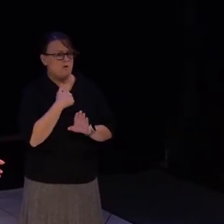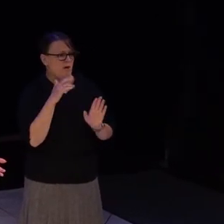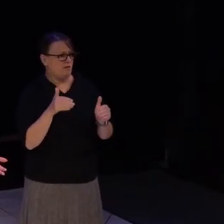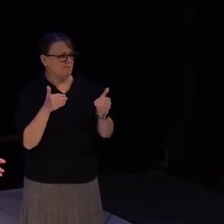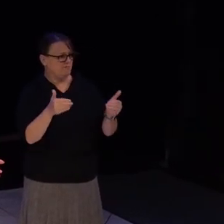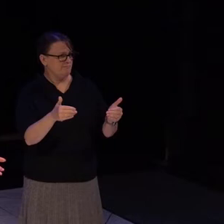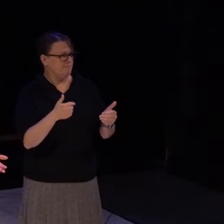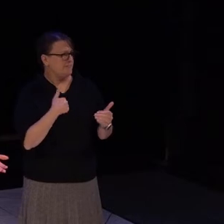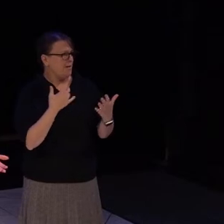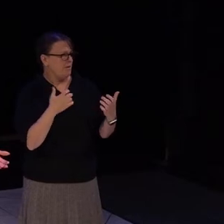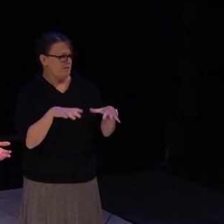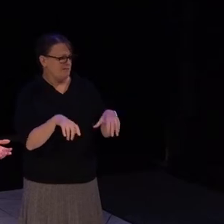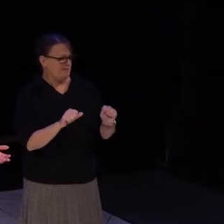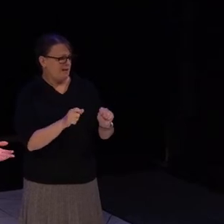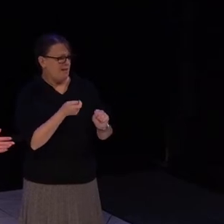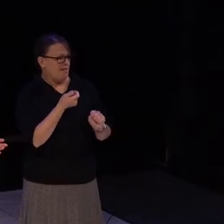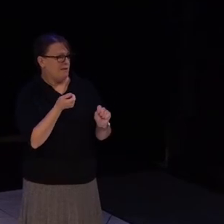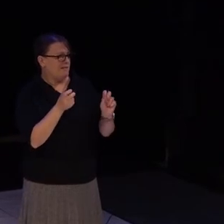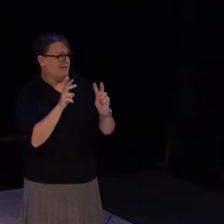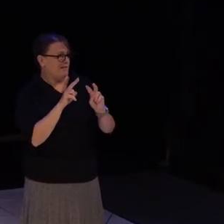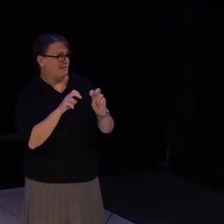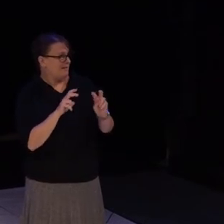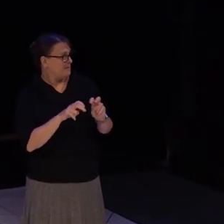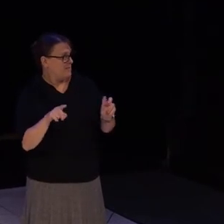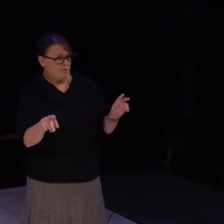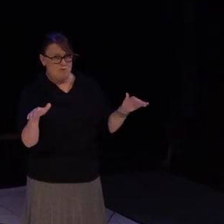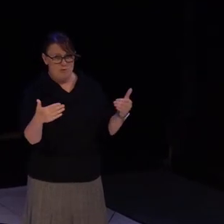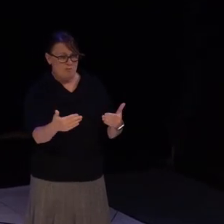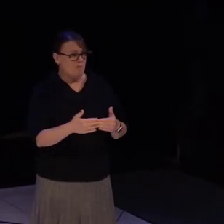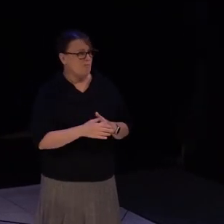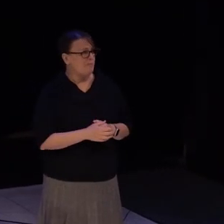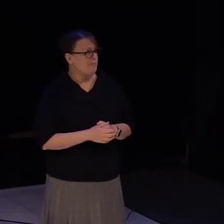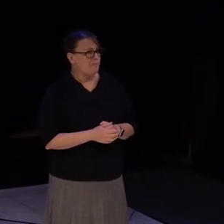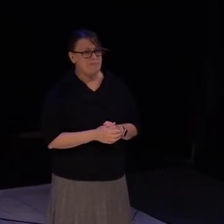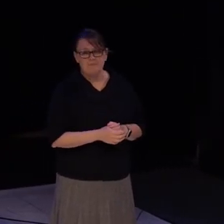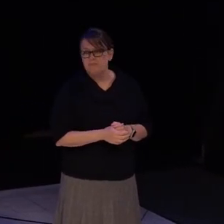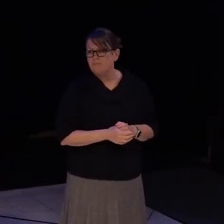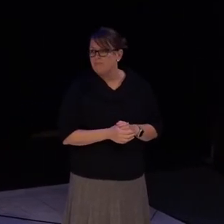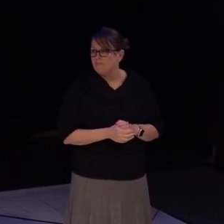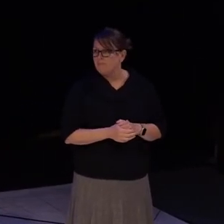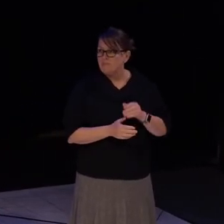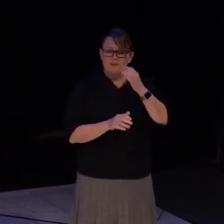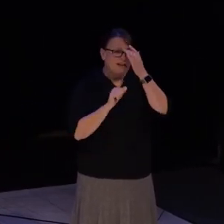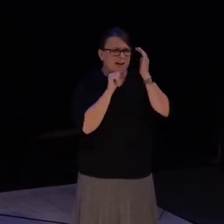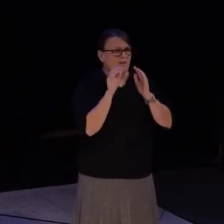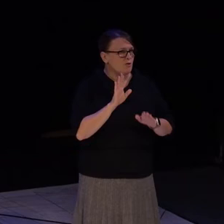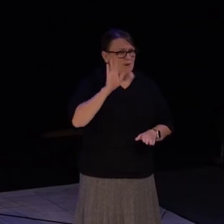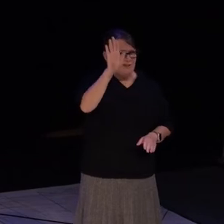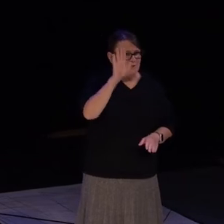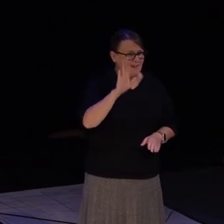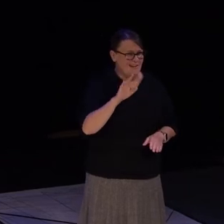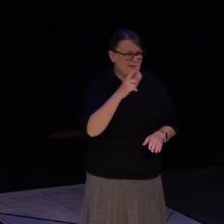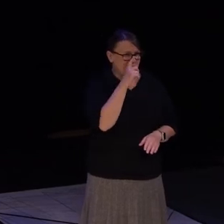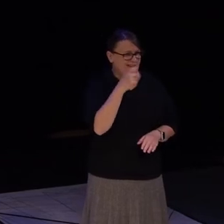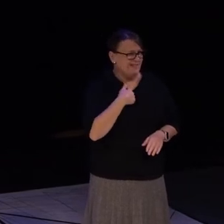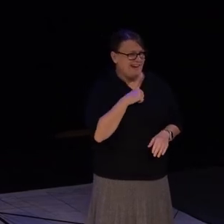I wanna take a little assessment of the room here. So don't raise your hand when I ask this question 'cause I definitely won't be able to see you.